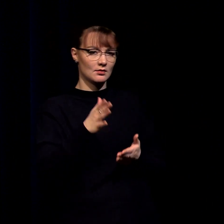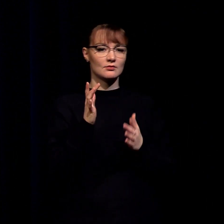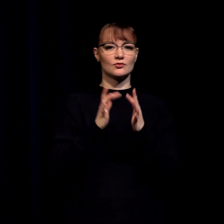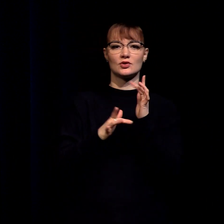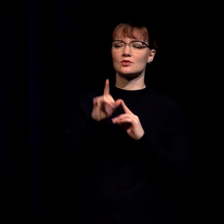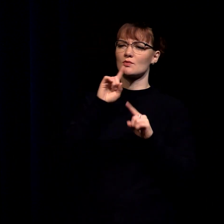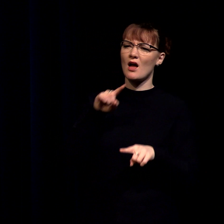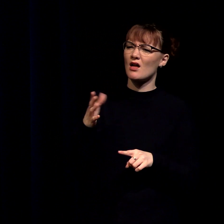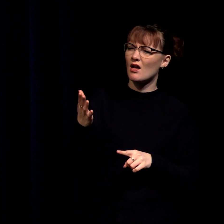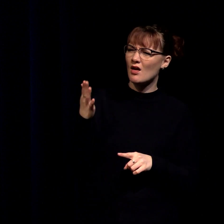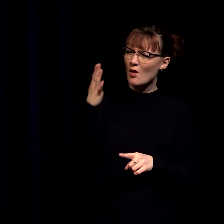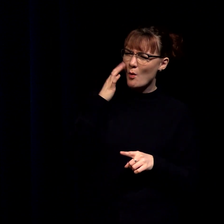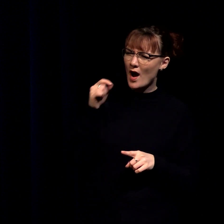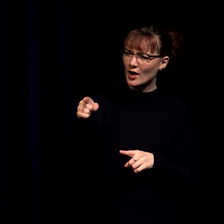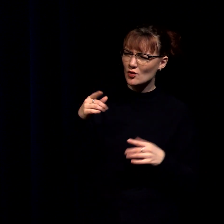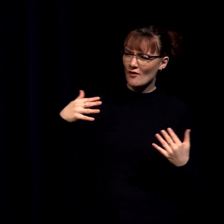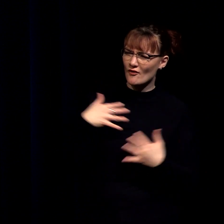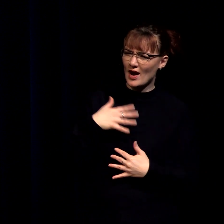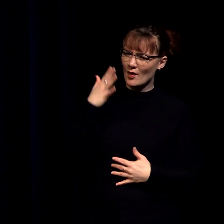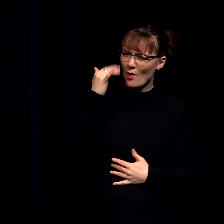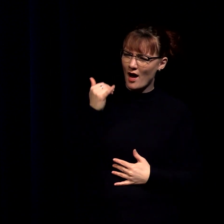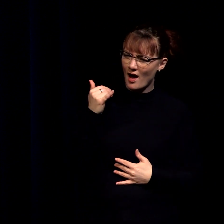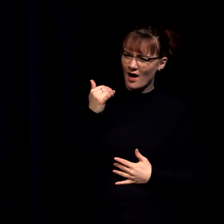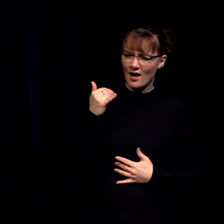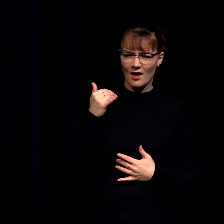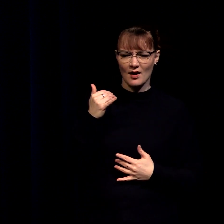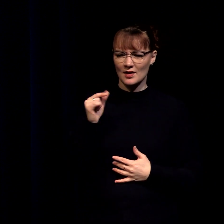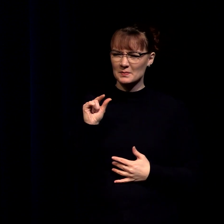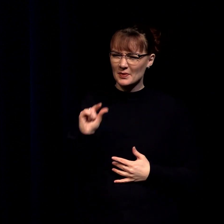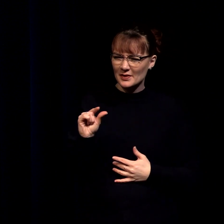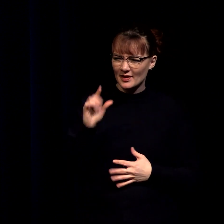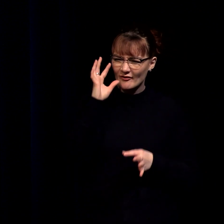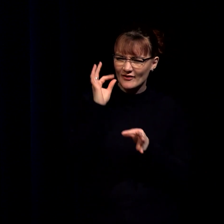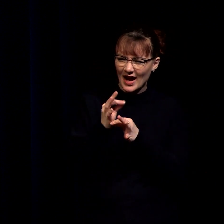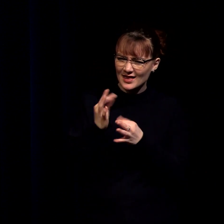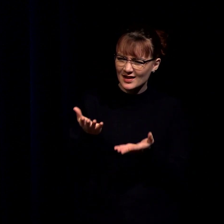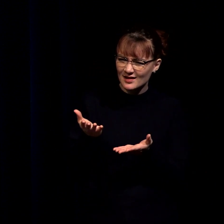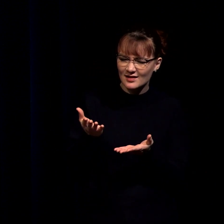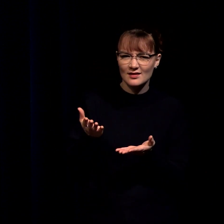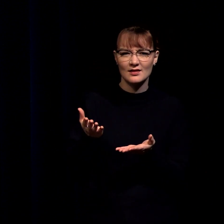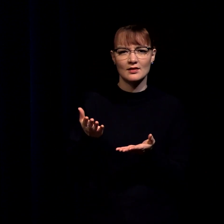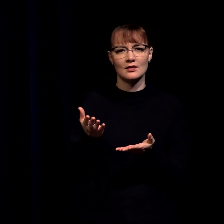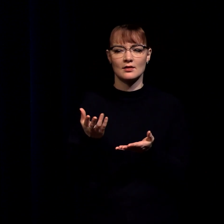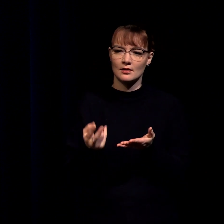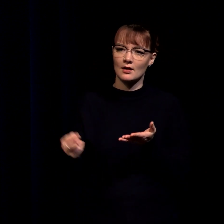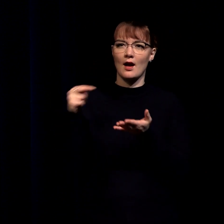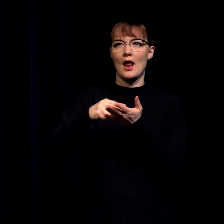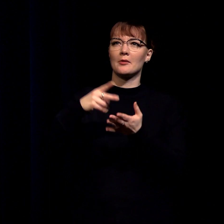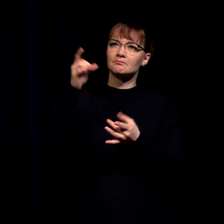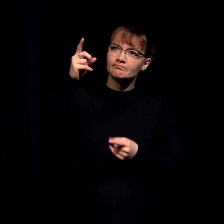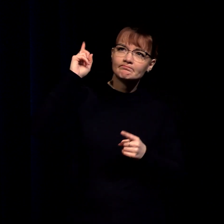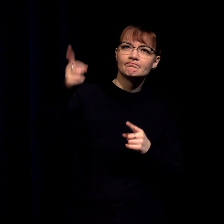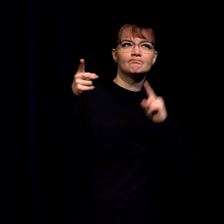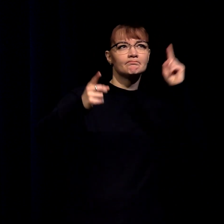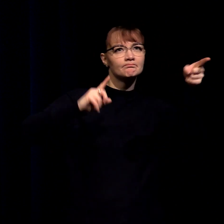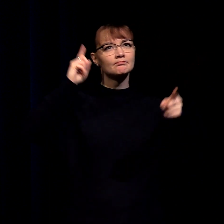why are you afraid? You have so little faith, and then he got up and he rebuked the wind and the waves and suddenly there was a